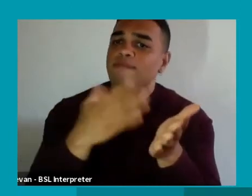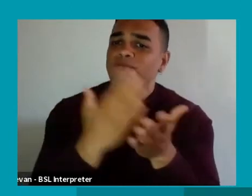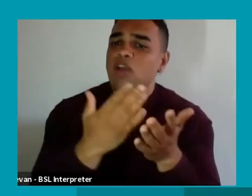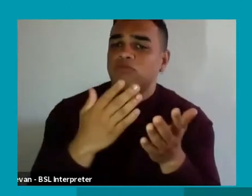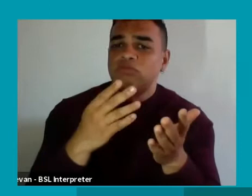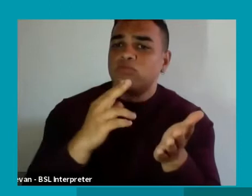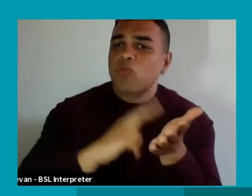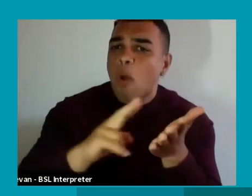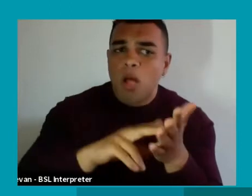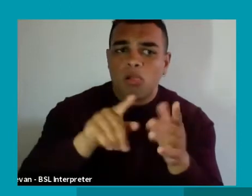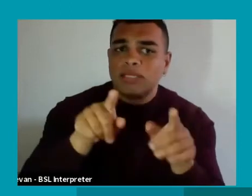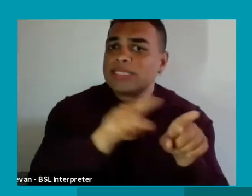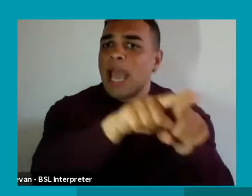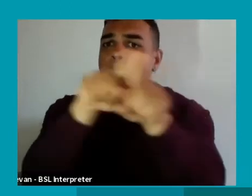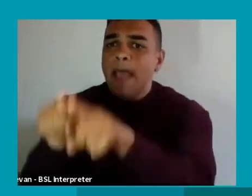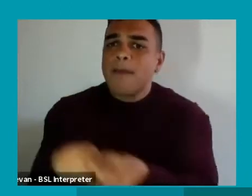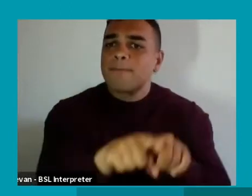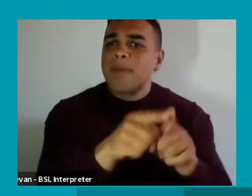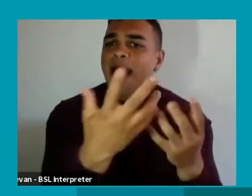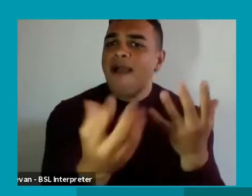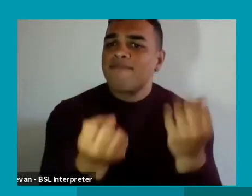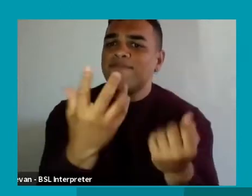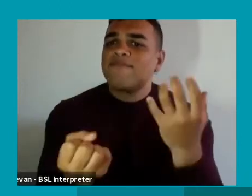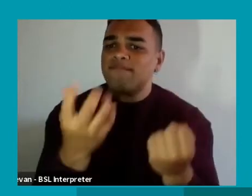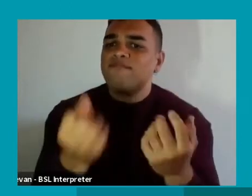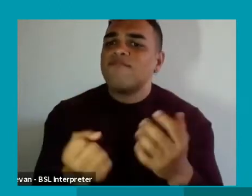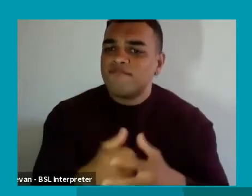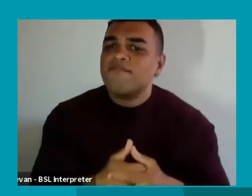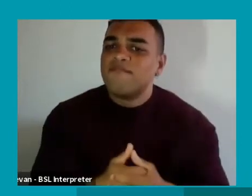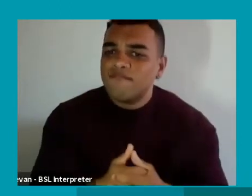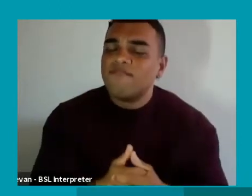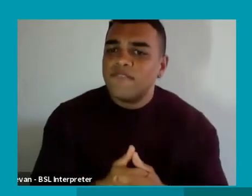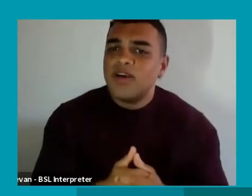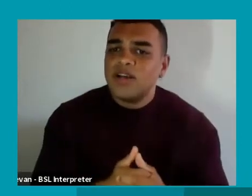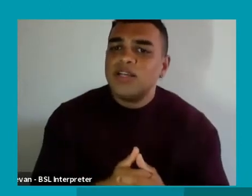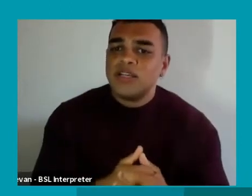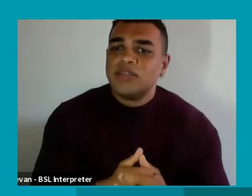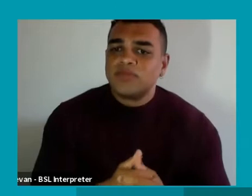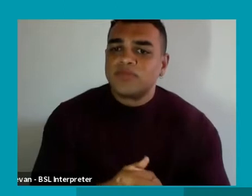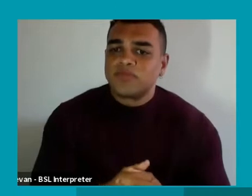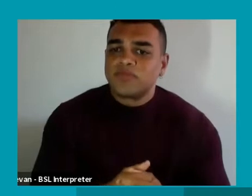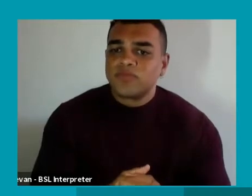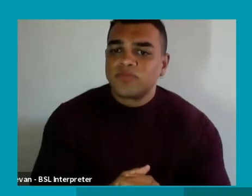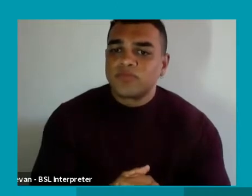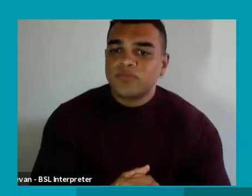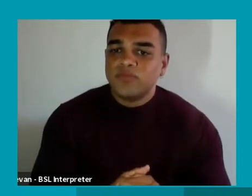form of say that you will see, and they are the most preferred by hiring managers and also by recruiters